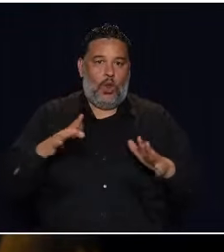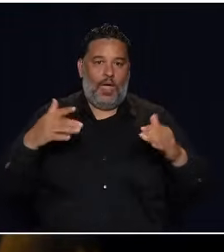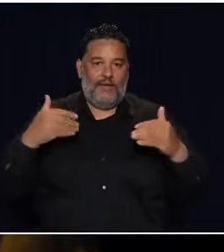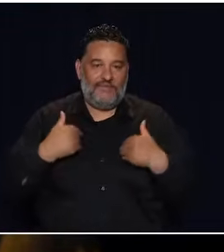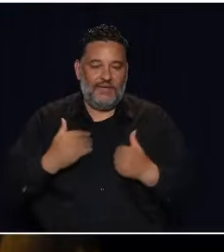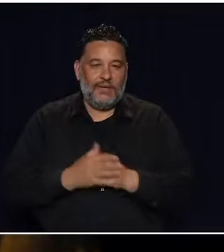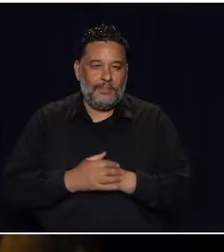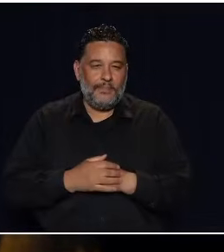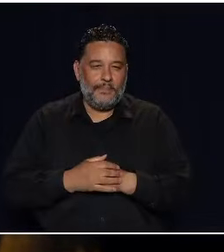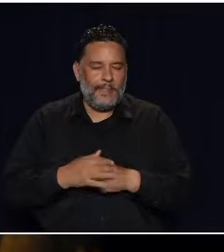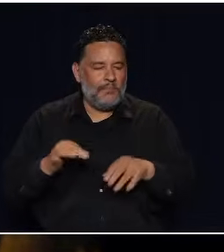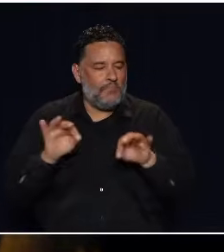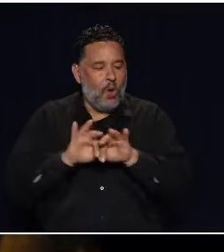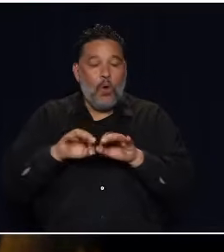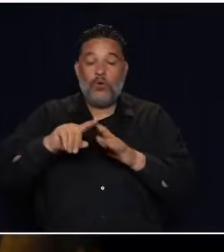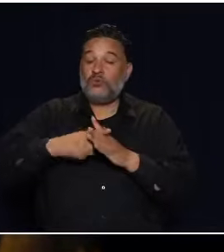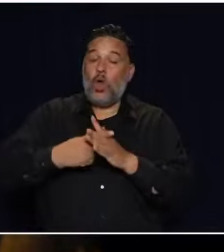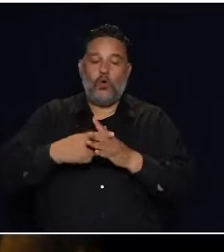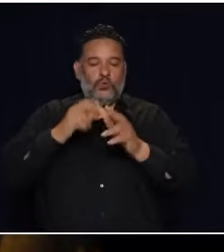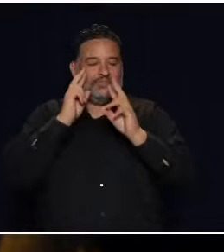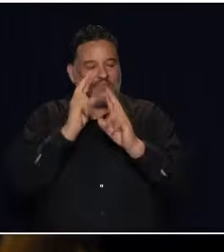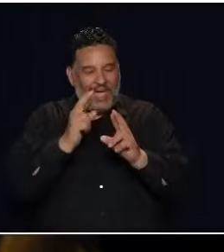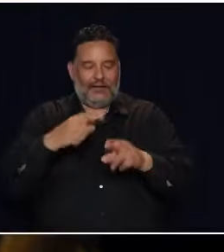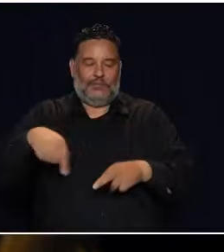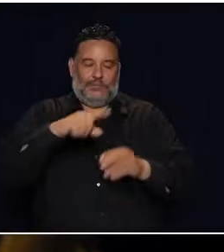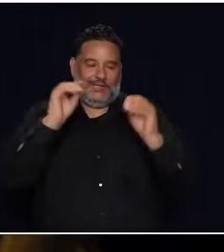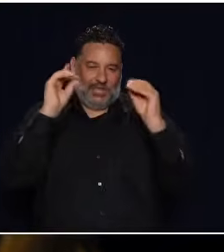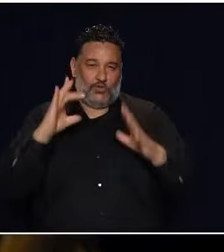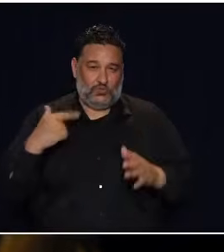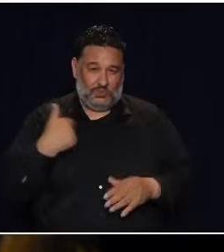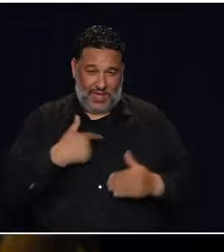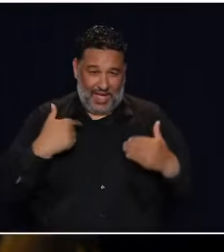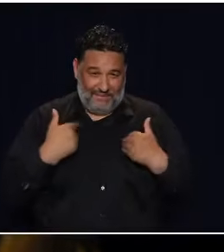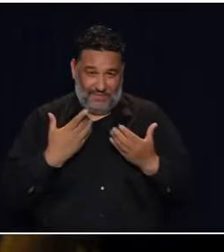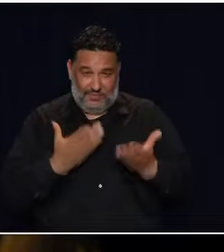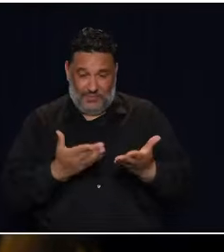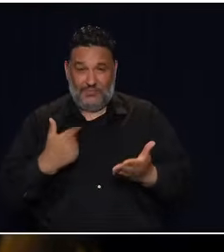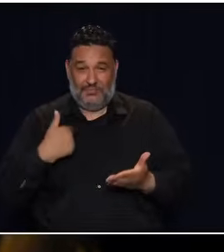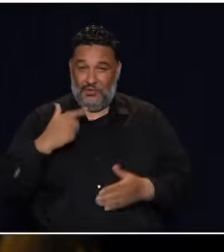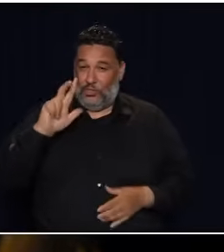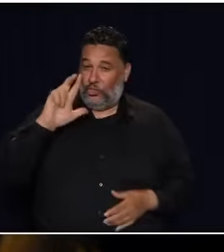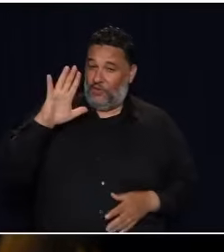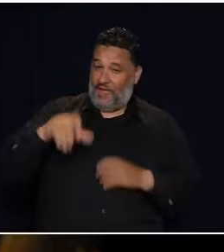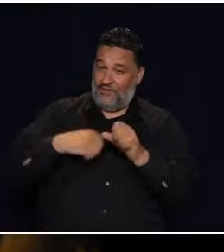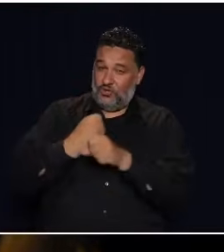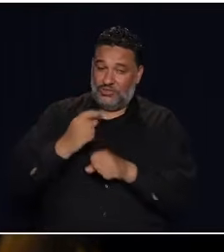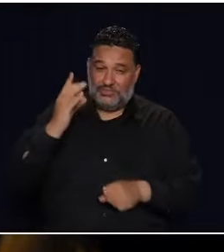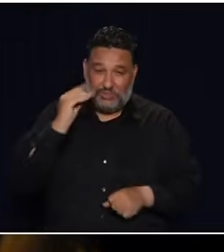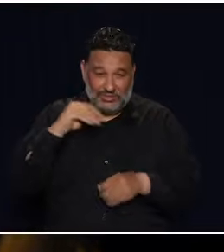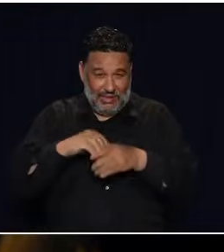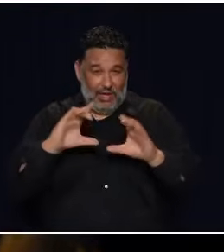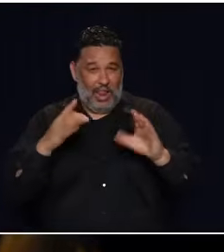RETAIN THOSE THAT WE HAVE. IT NEEDS TO START WITH RESPECTING THE EDUCATORS WE HAVE